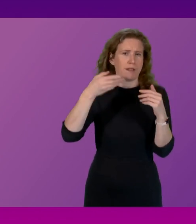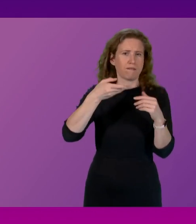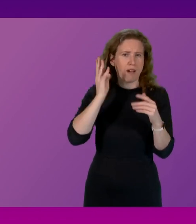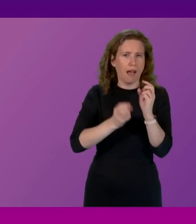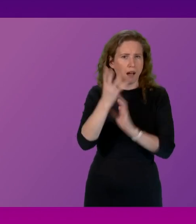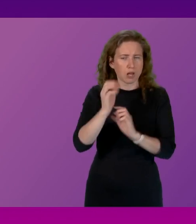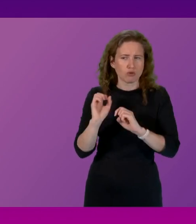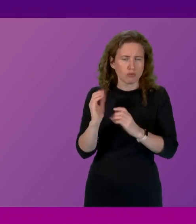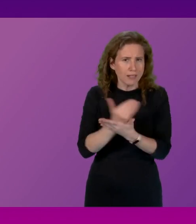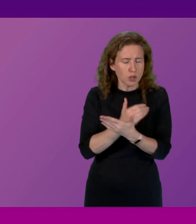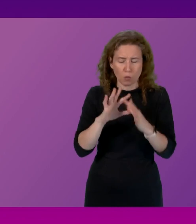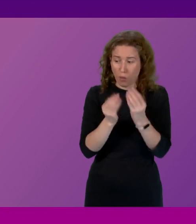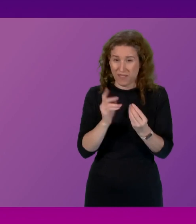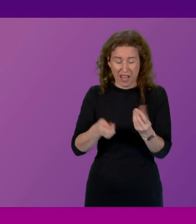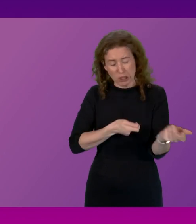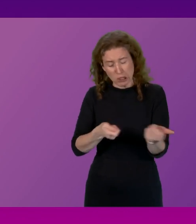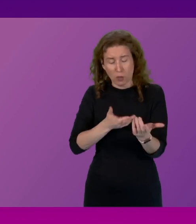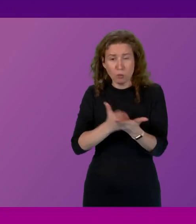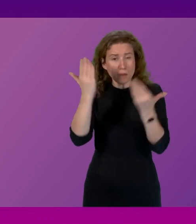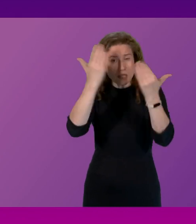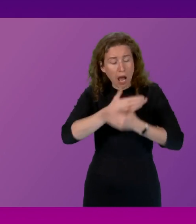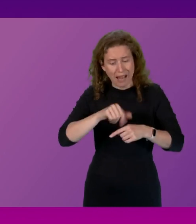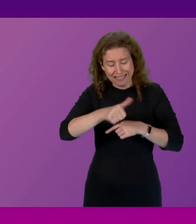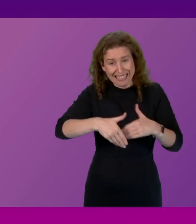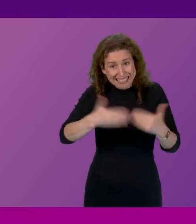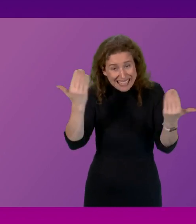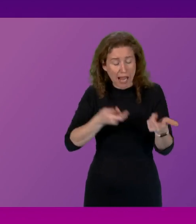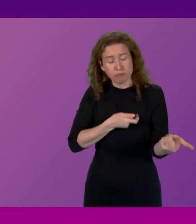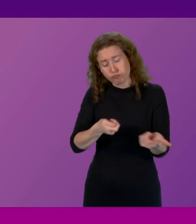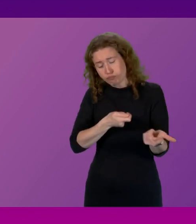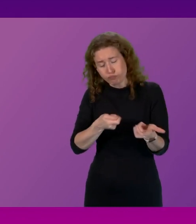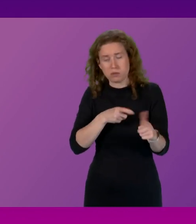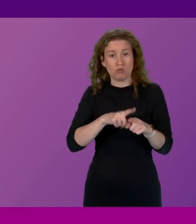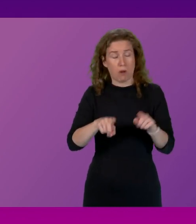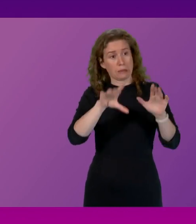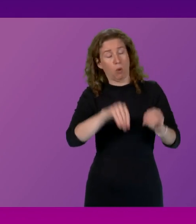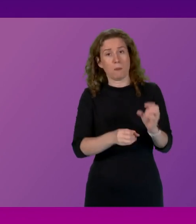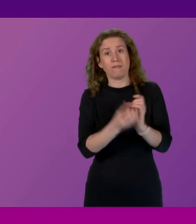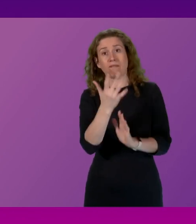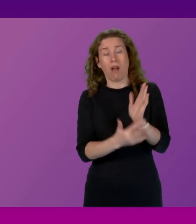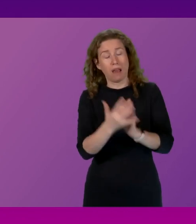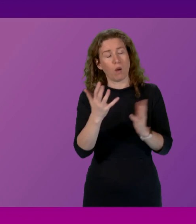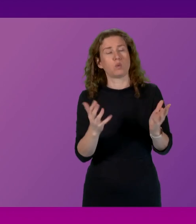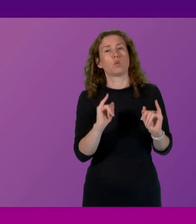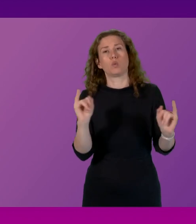Service, which battled not just throughout the night but into the next day to ensure that the fire was under control.